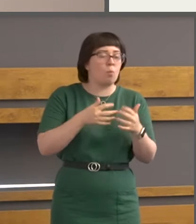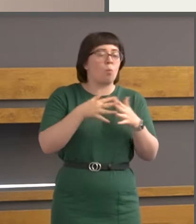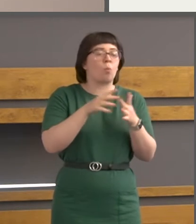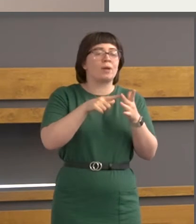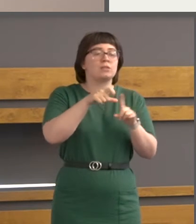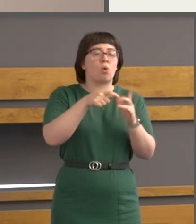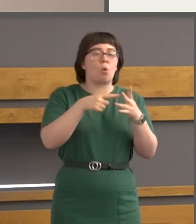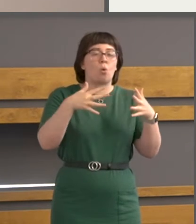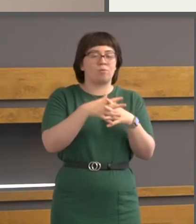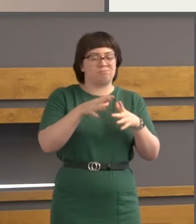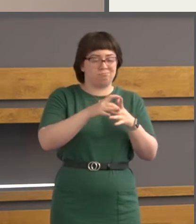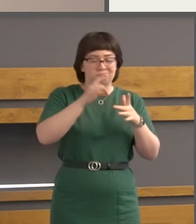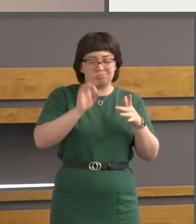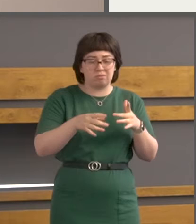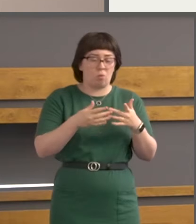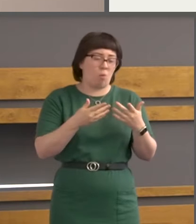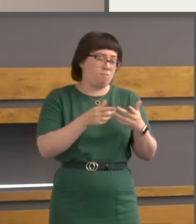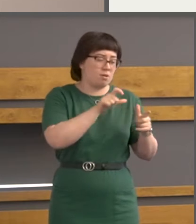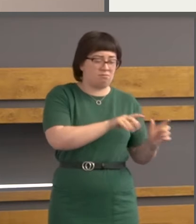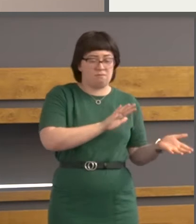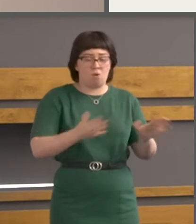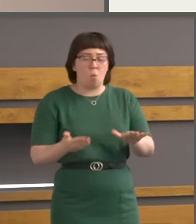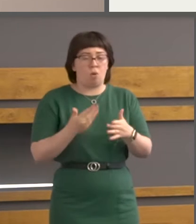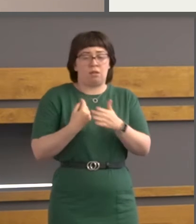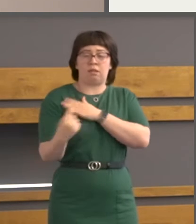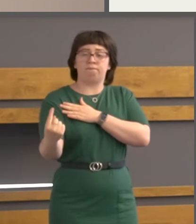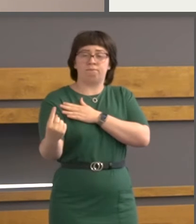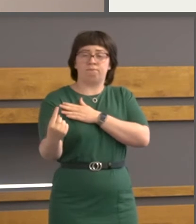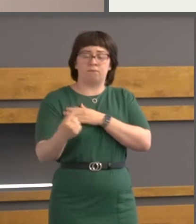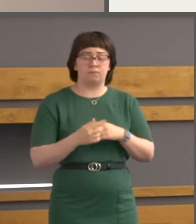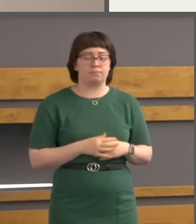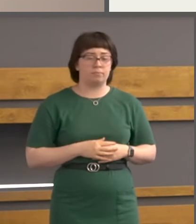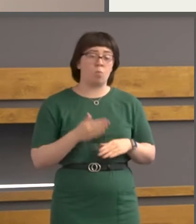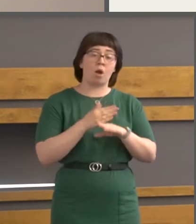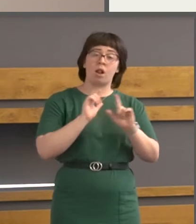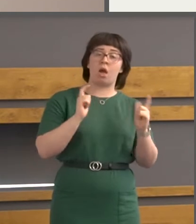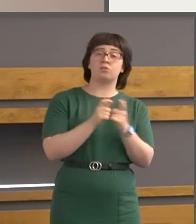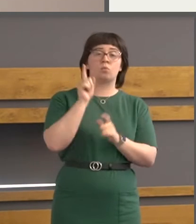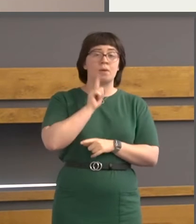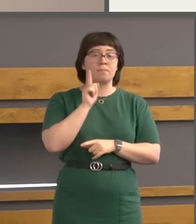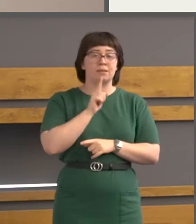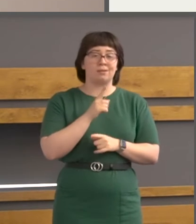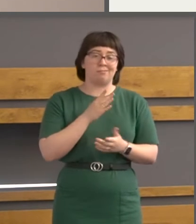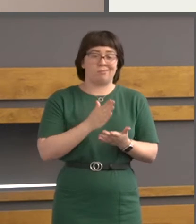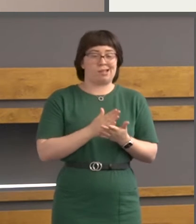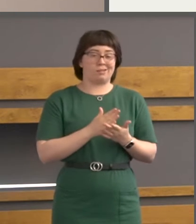or women who left marriages or were abandoned. Working class women were seen as promiscuous,